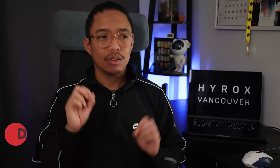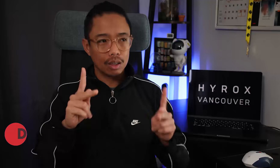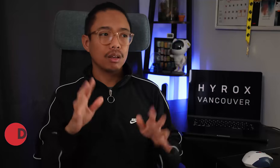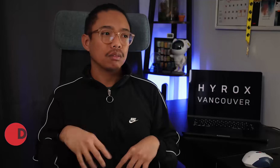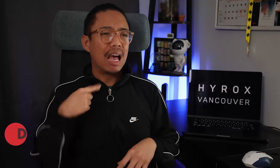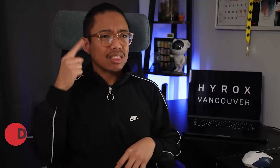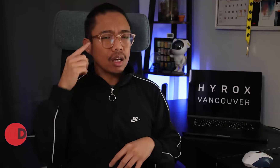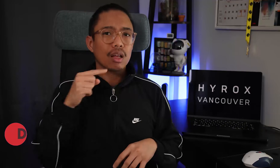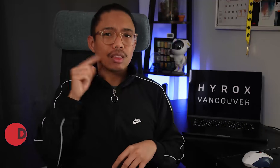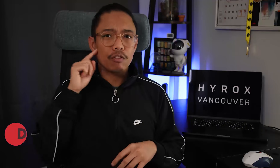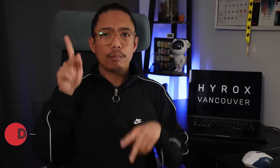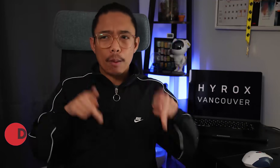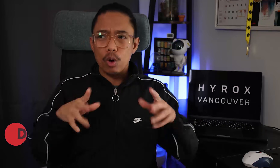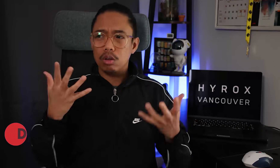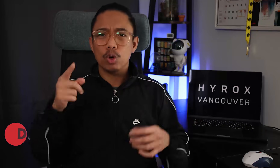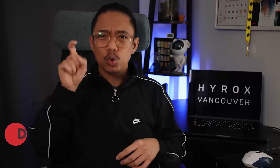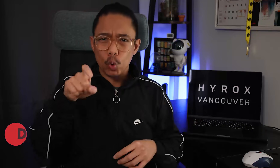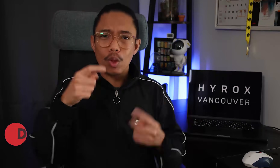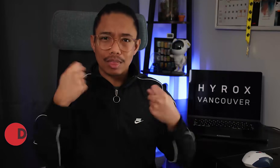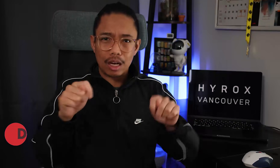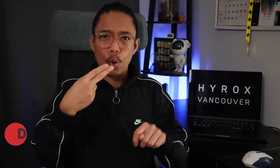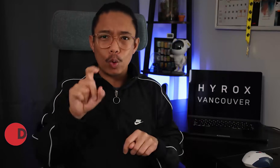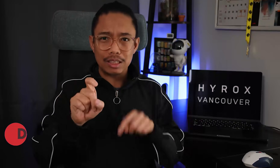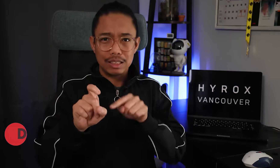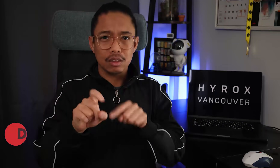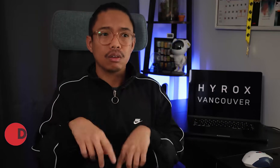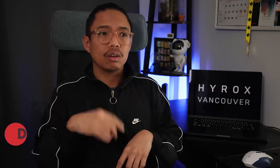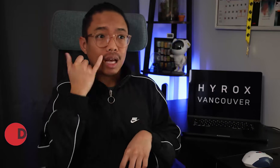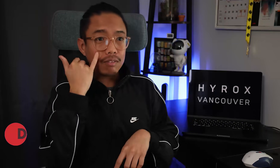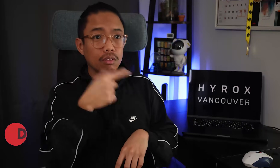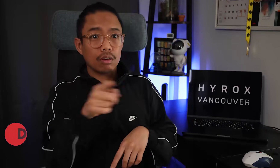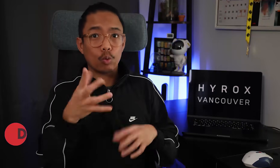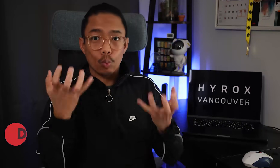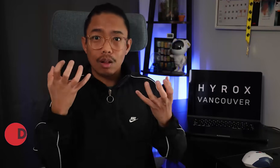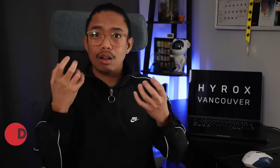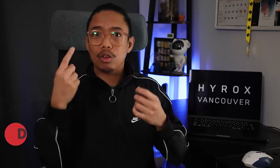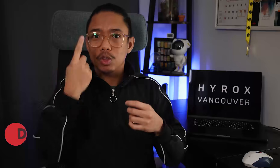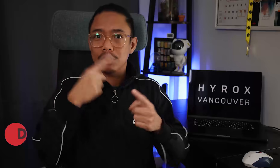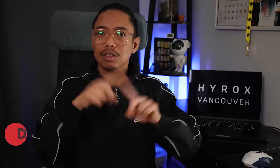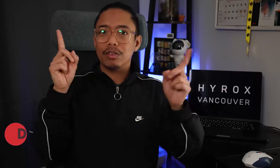I think Deaf people should try HYROX if they want something different